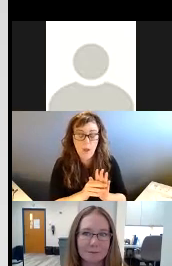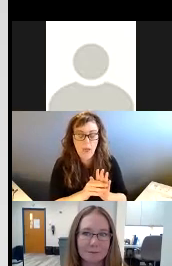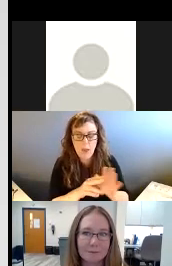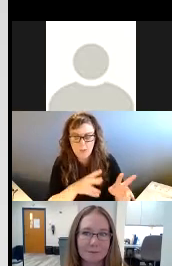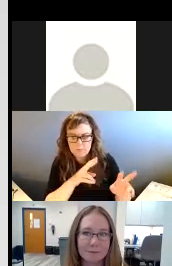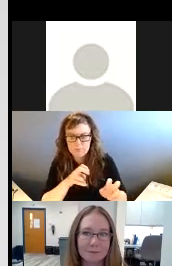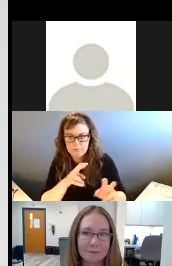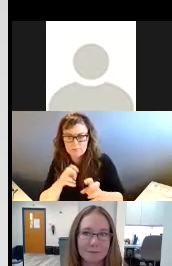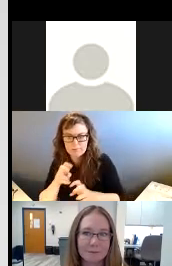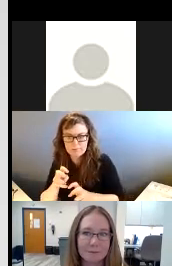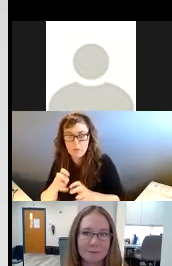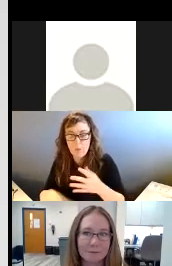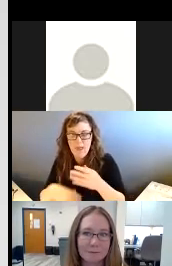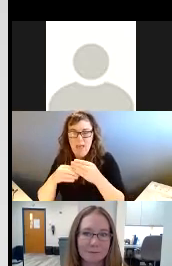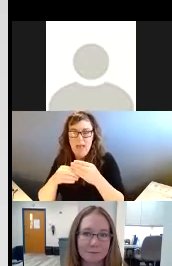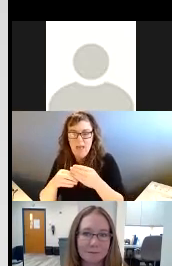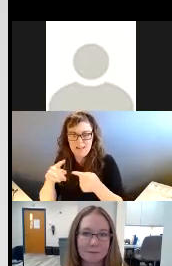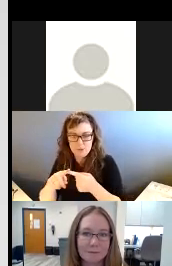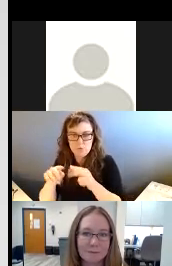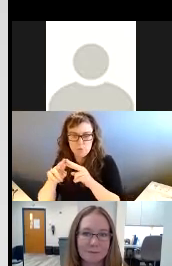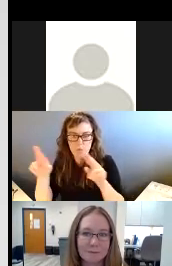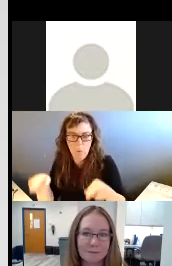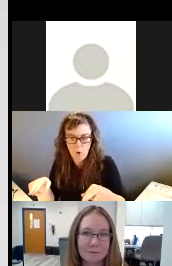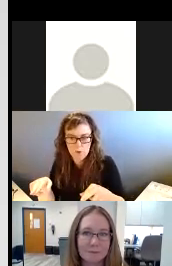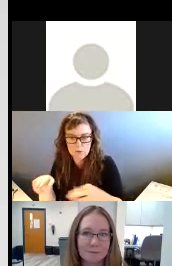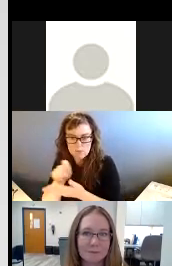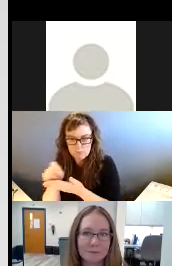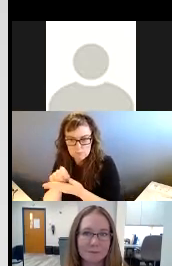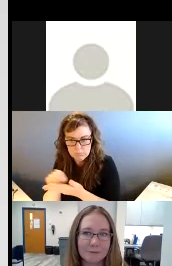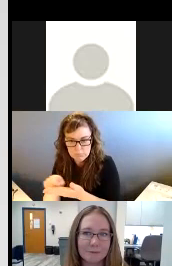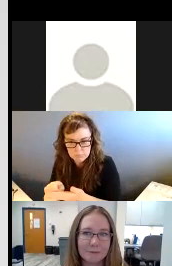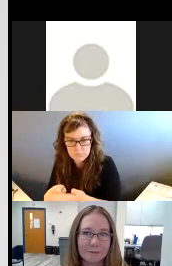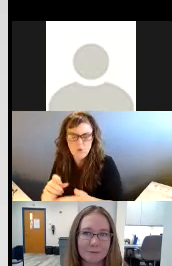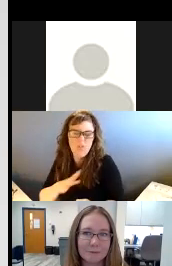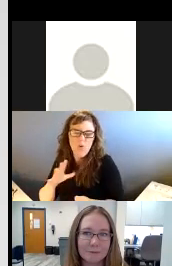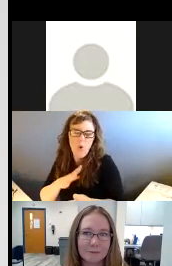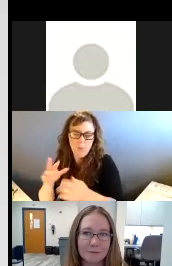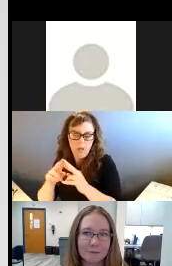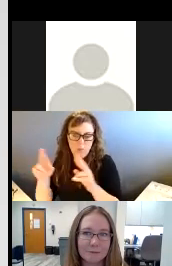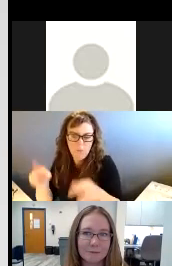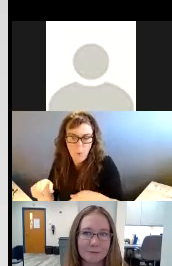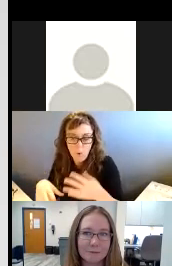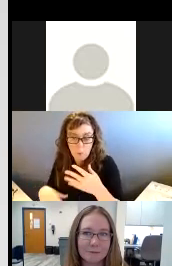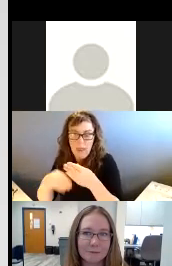WE ACTUALLY PUT IN THIS WRITE-UP OR THE FORMAL REPORT THAT WE COMPLETE AS HOME ASSESSMENT